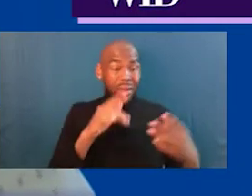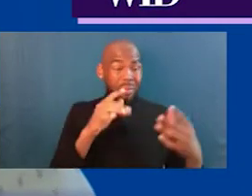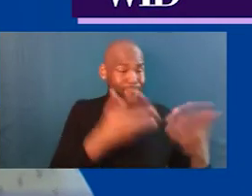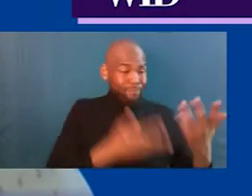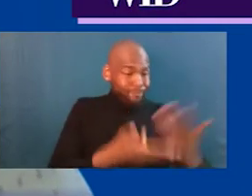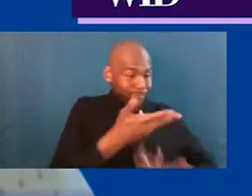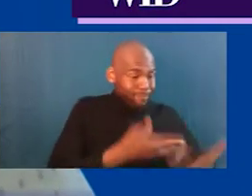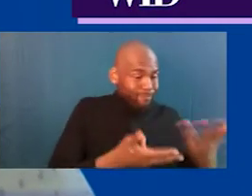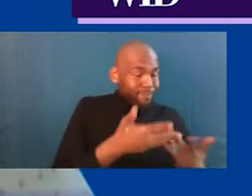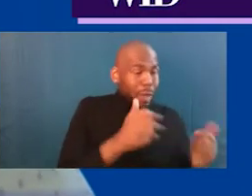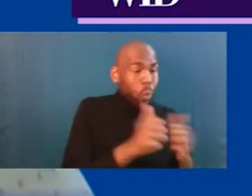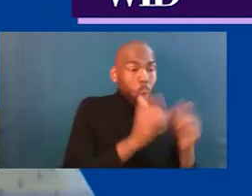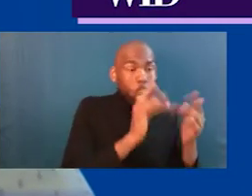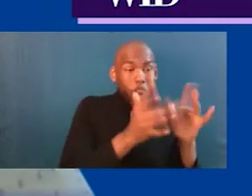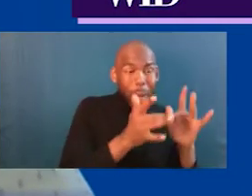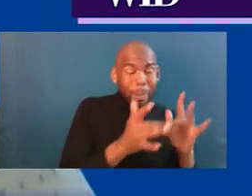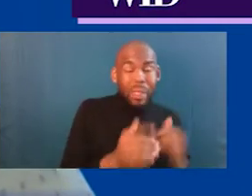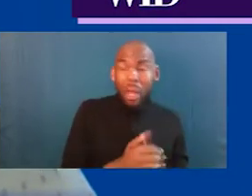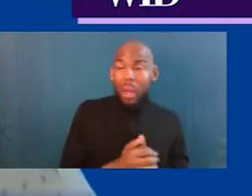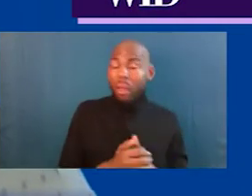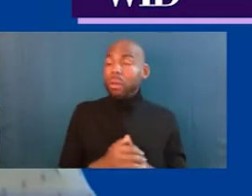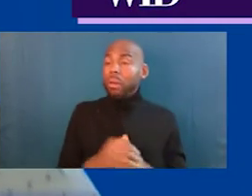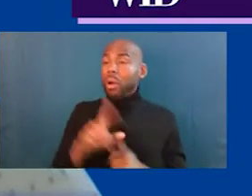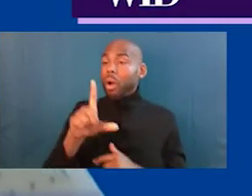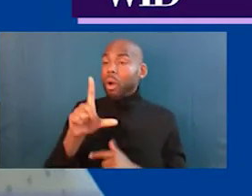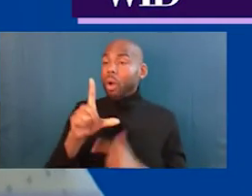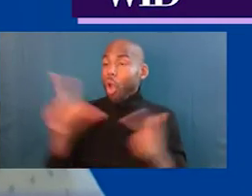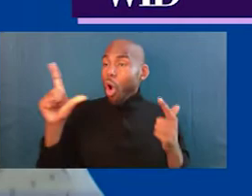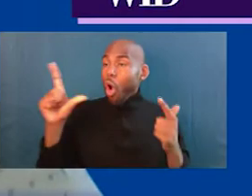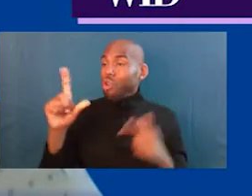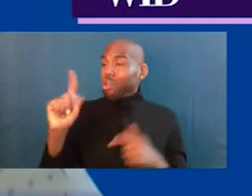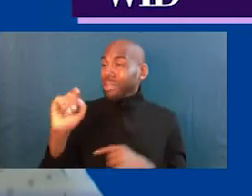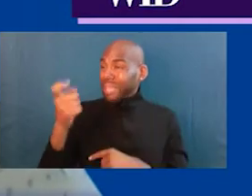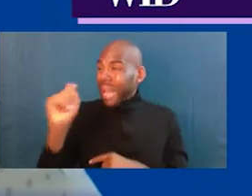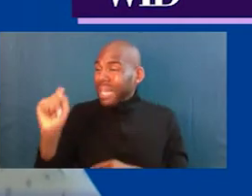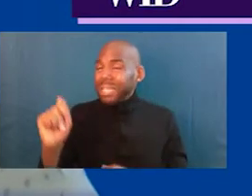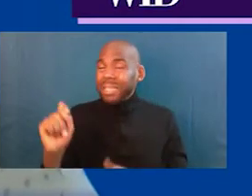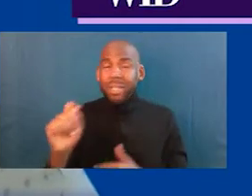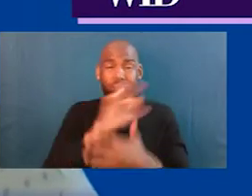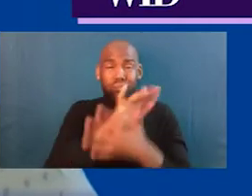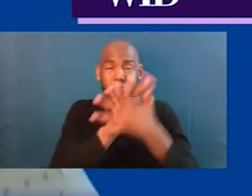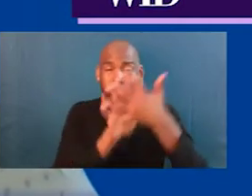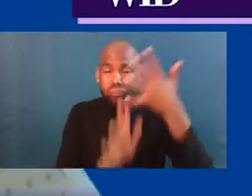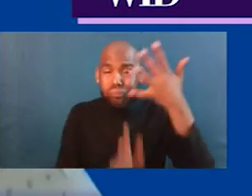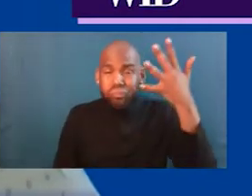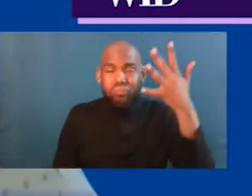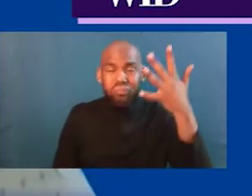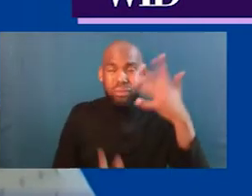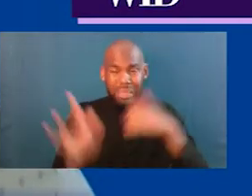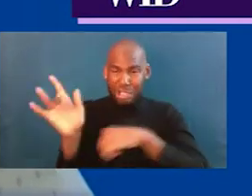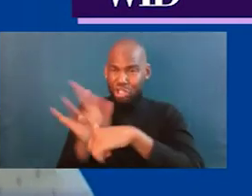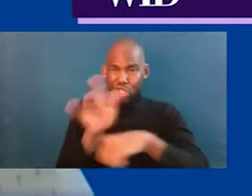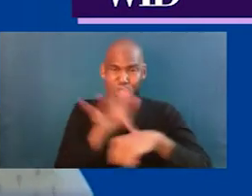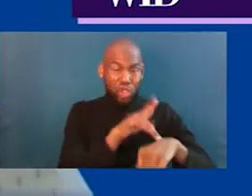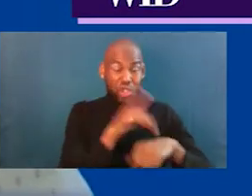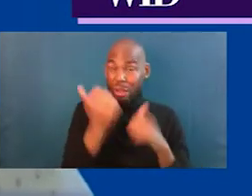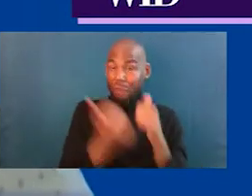contrasts and larger text, it helps every customer across every segment. So it's really